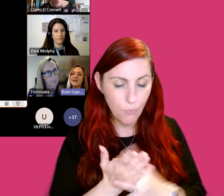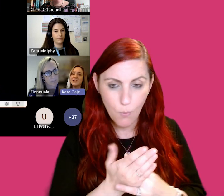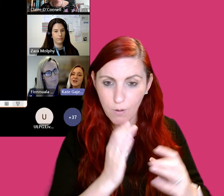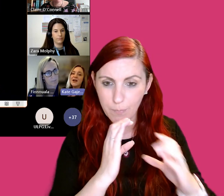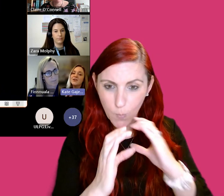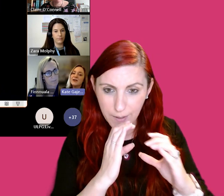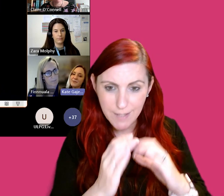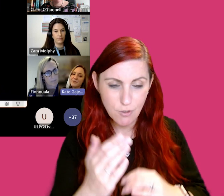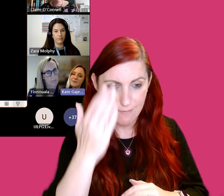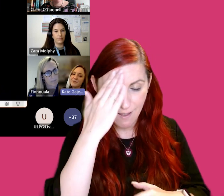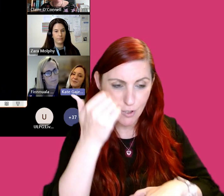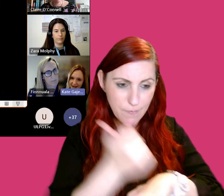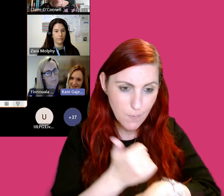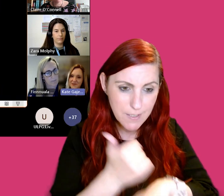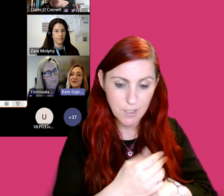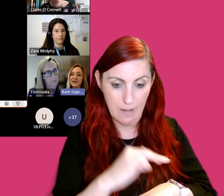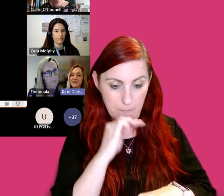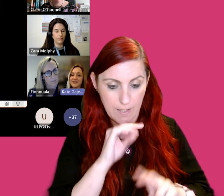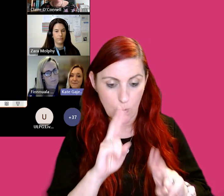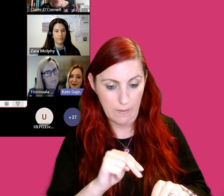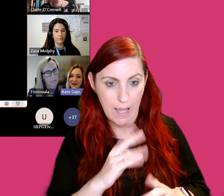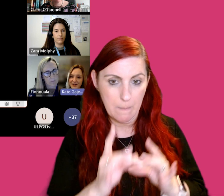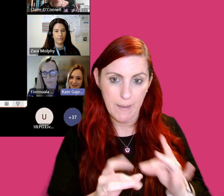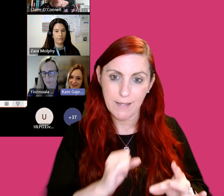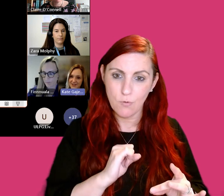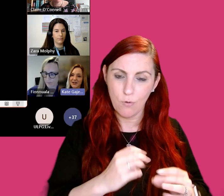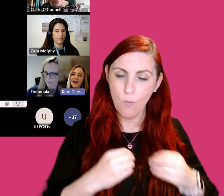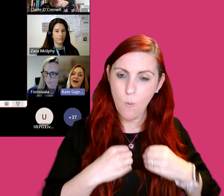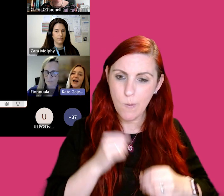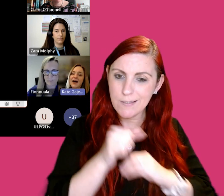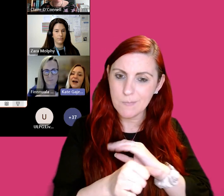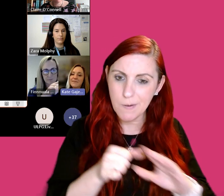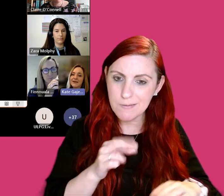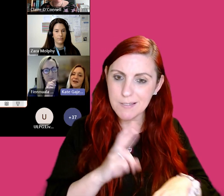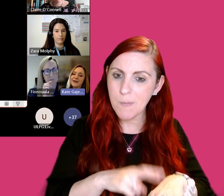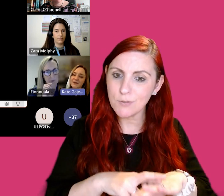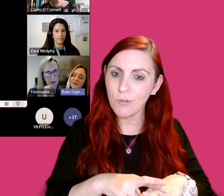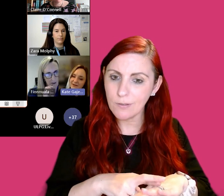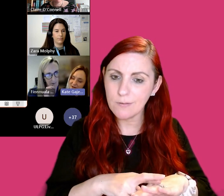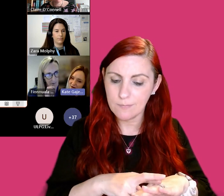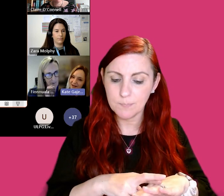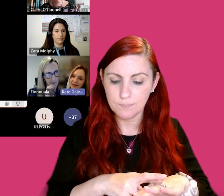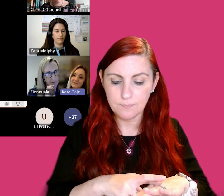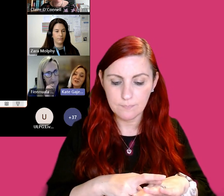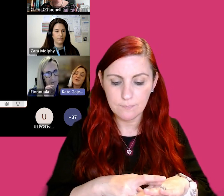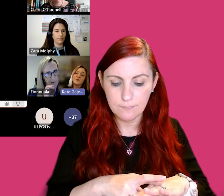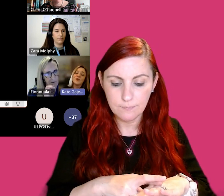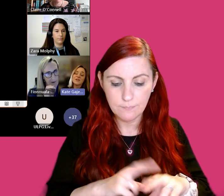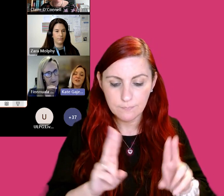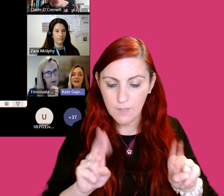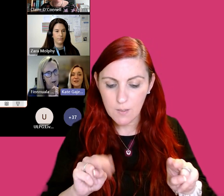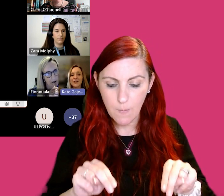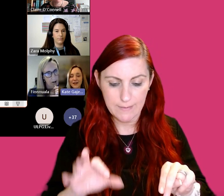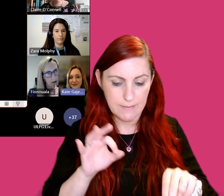translation you can make your experience better and easier um you can get better support you can